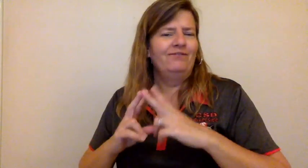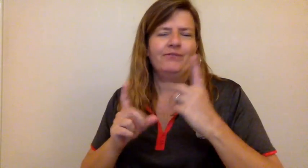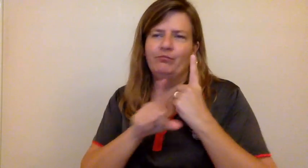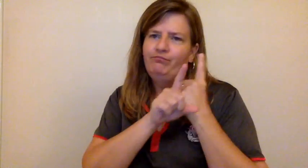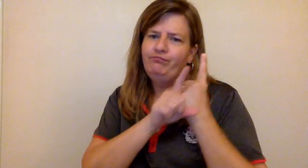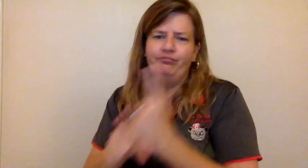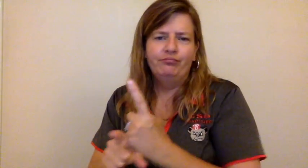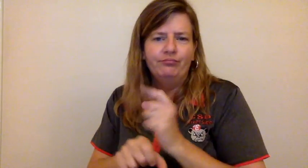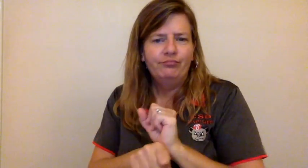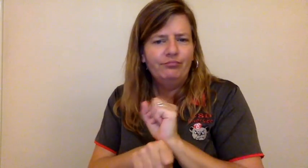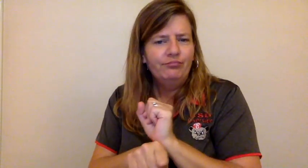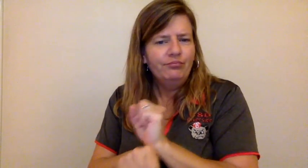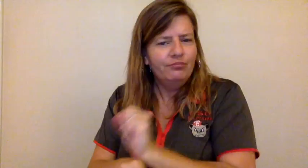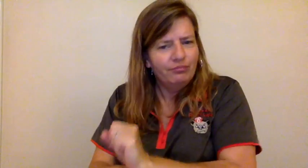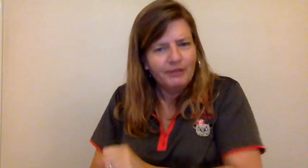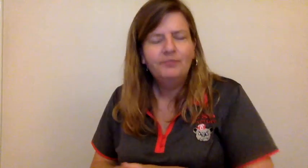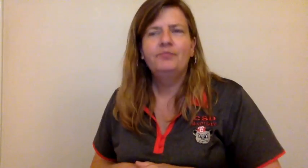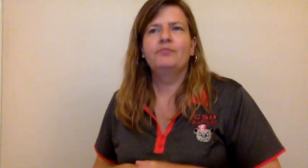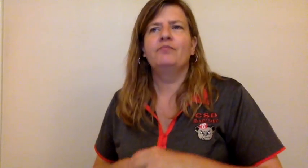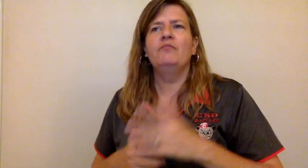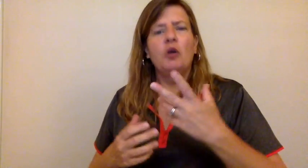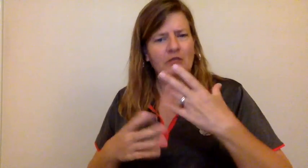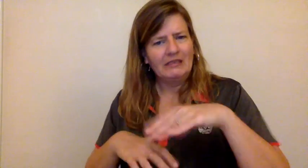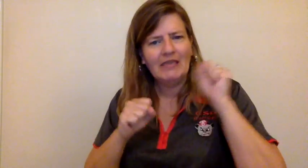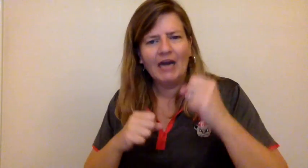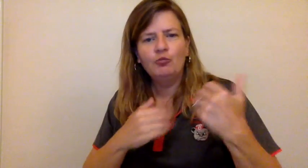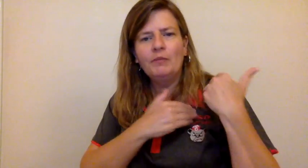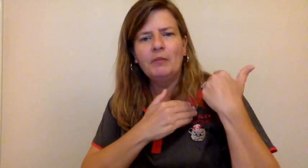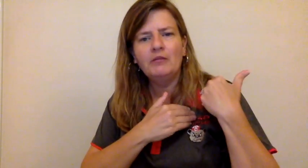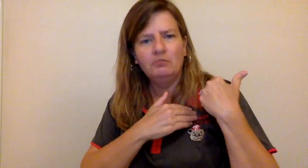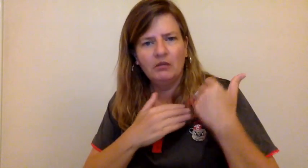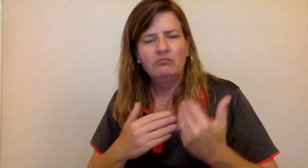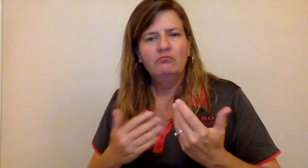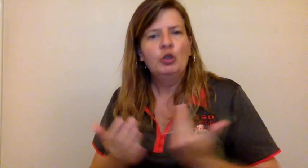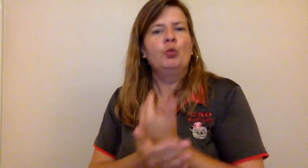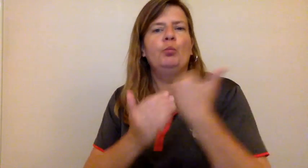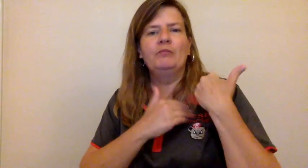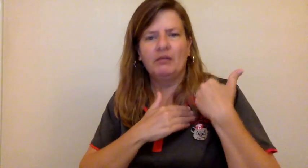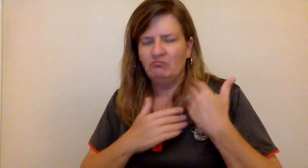acclimated. Nonetheless. They took full responsibility and